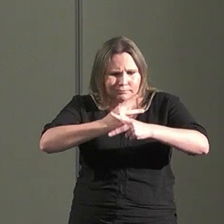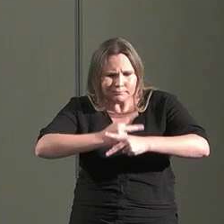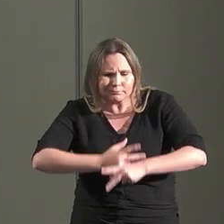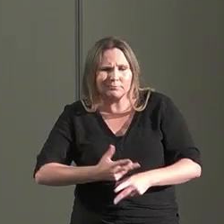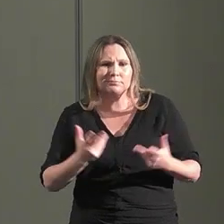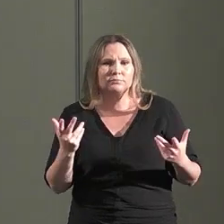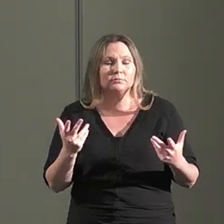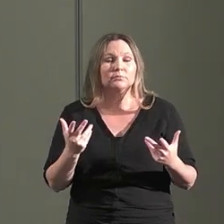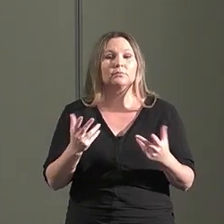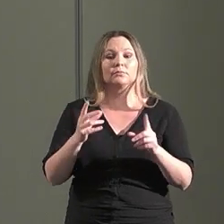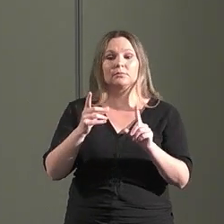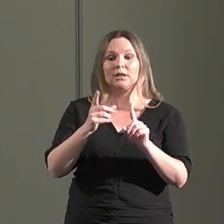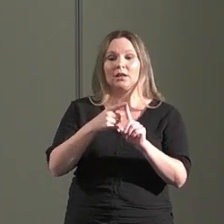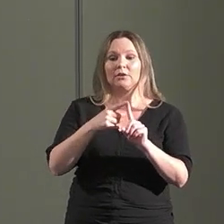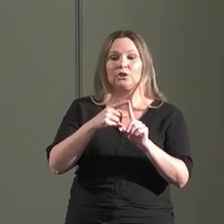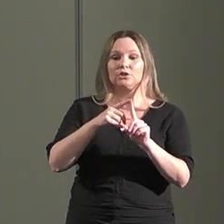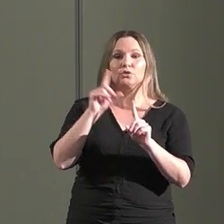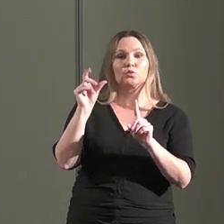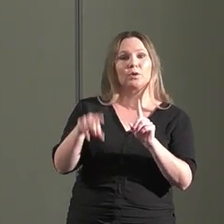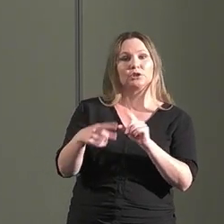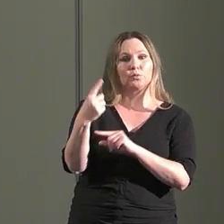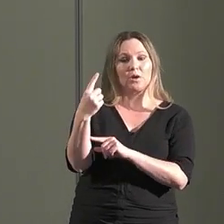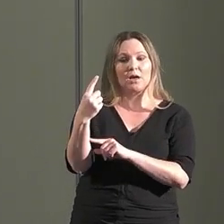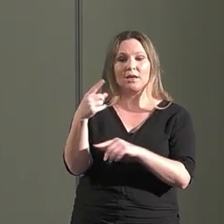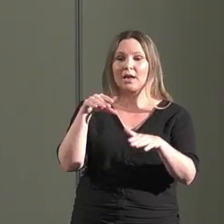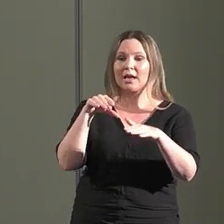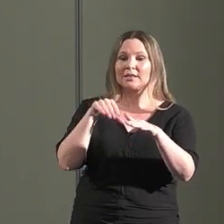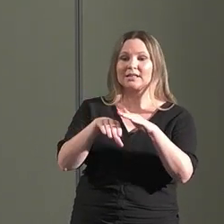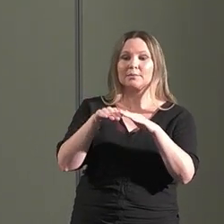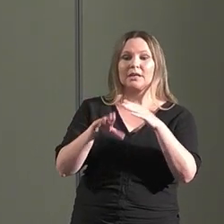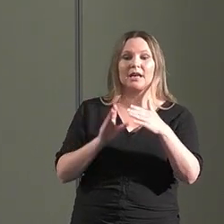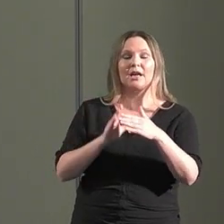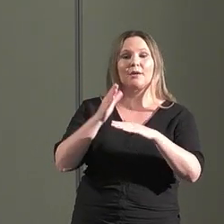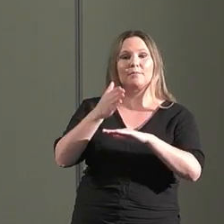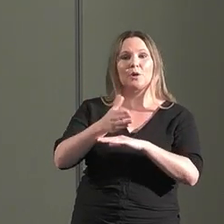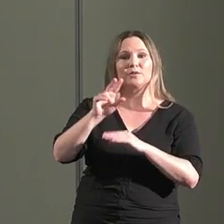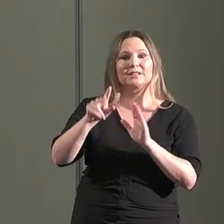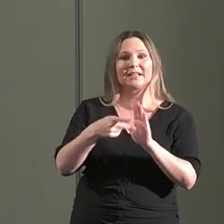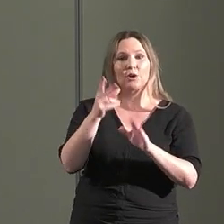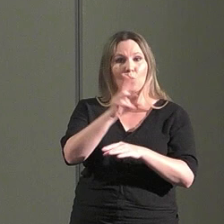First of all, research question 1,has the accessibility postsecondary websites improved